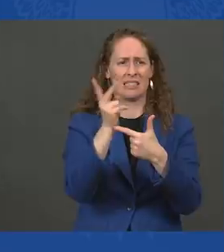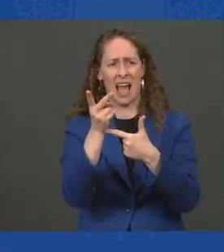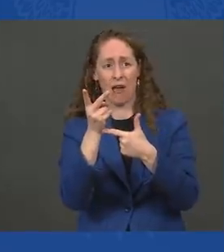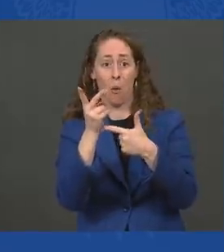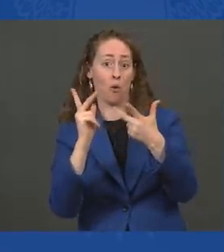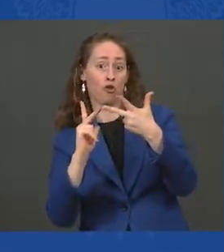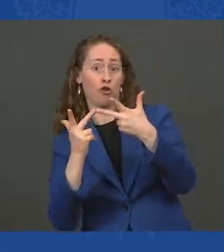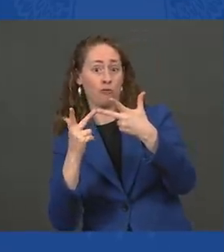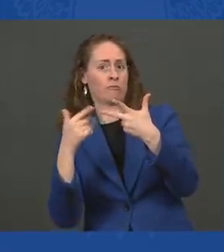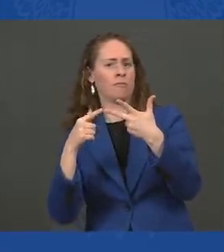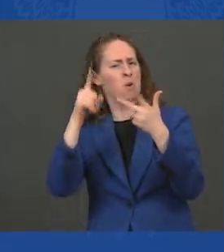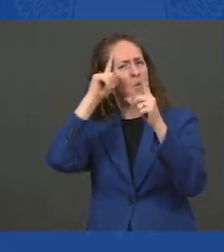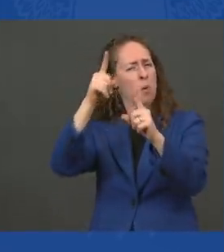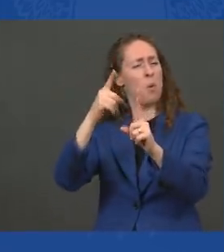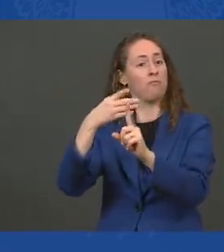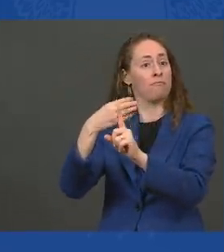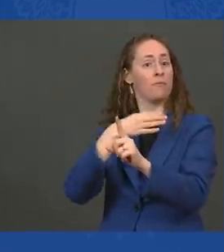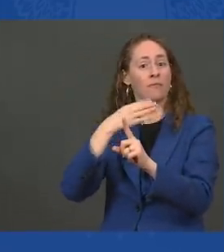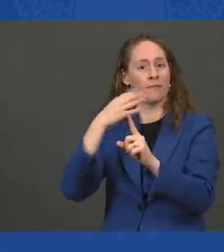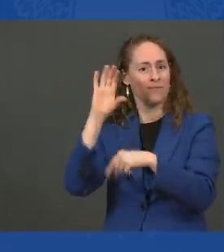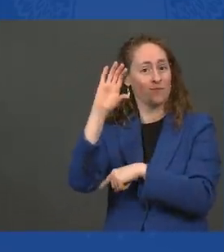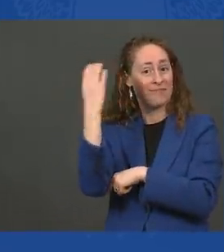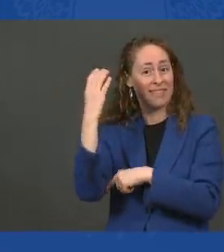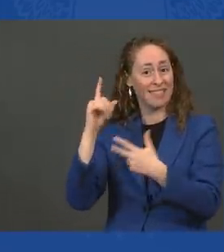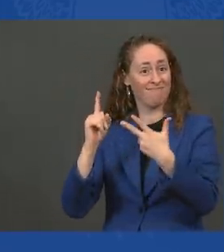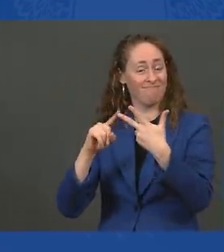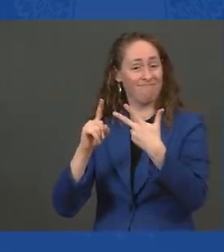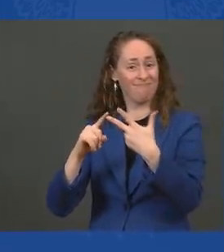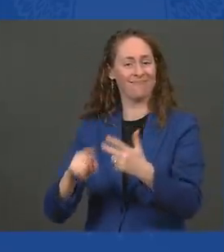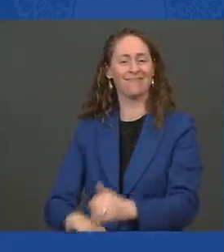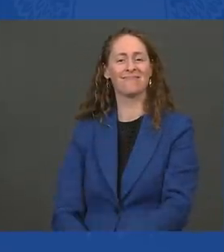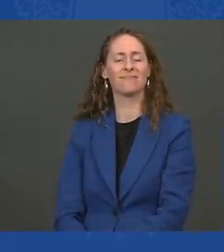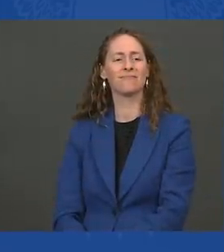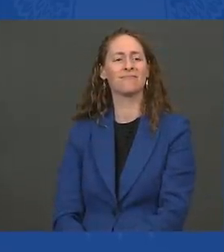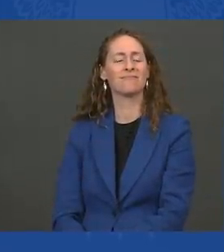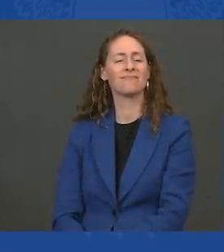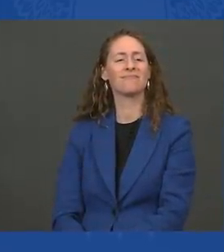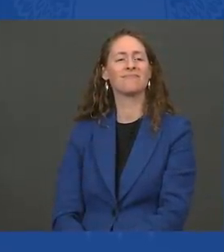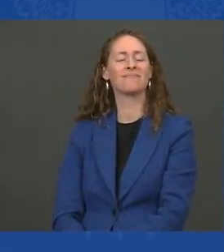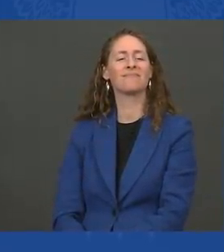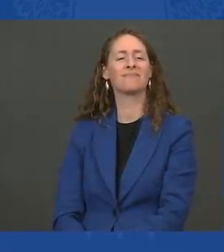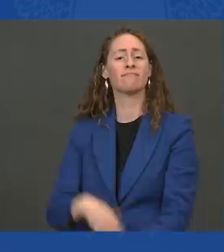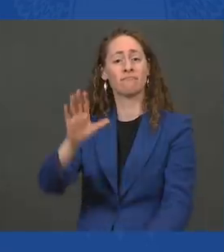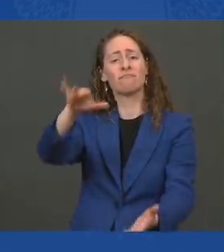If you and your family are fully vaccinated, you can celebrate the holidays much more safely.